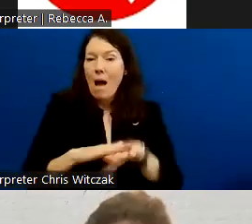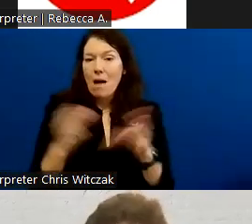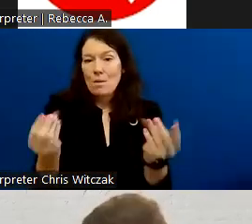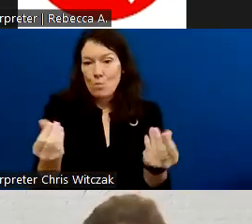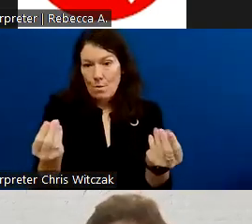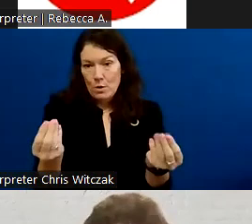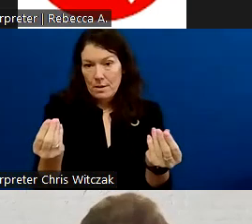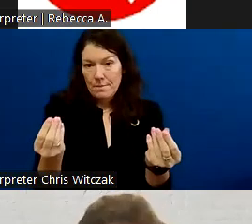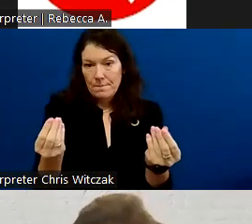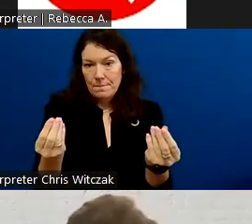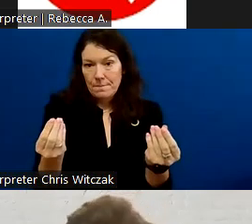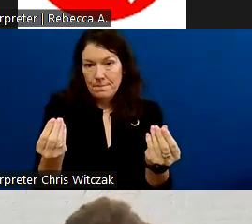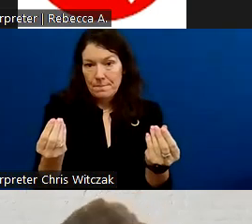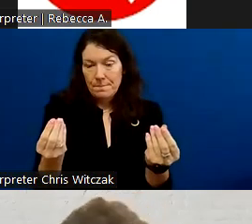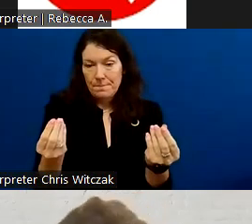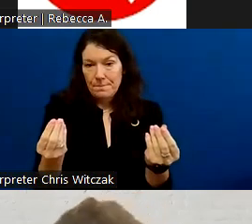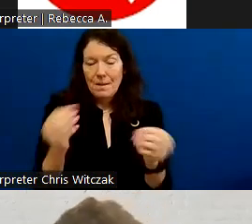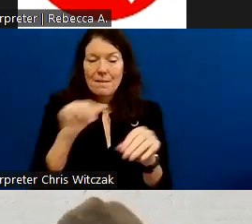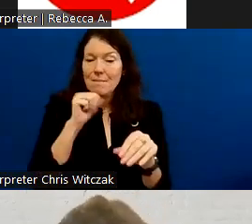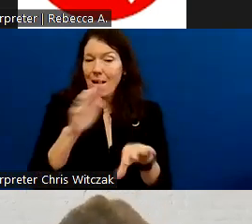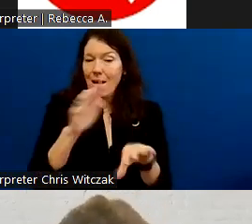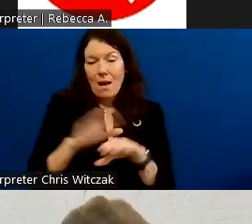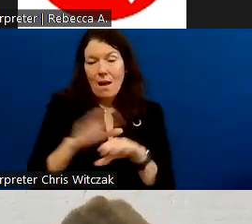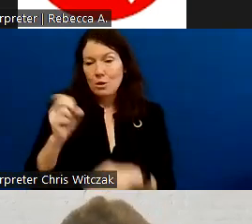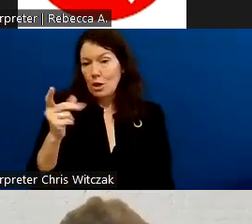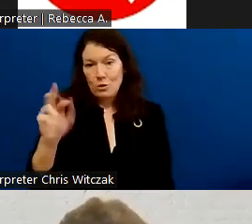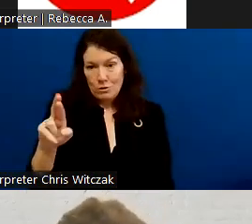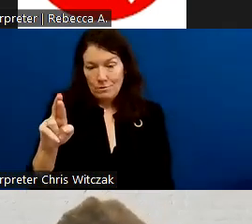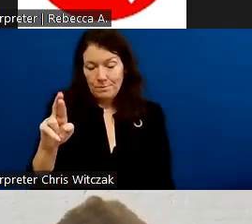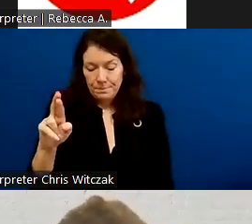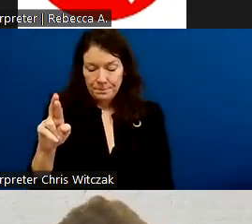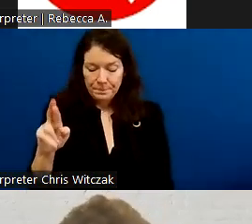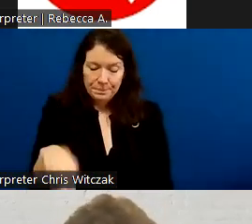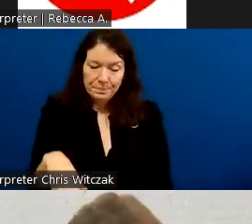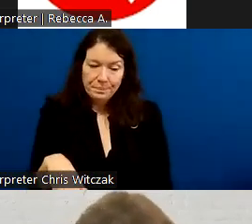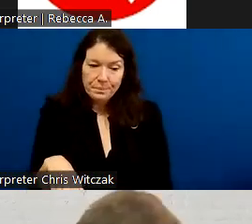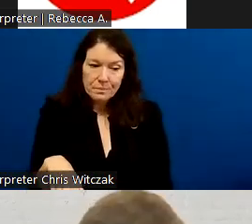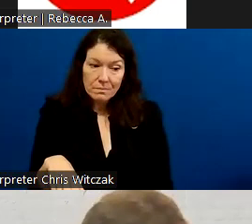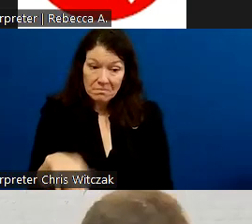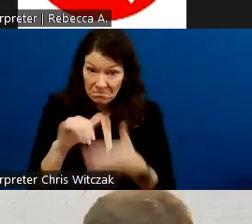of the shelter which is what you're raising here um you know is it okay for shelters to